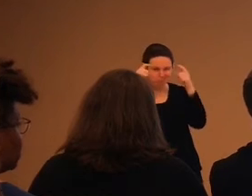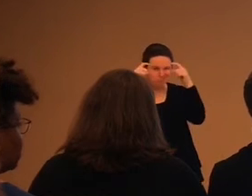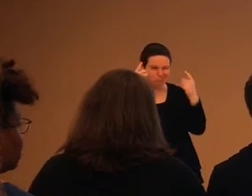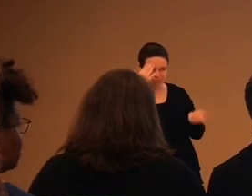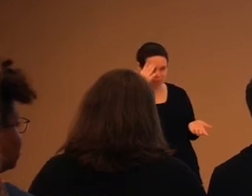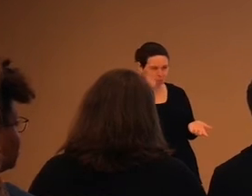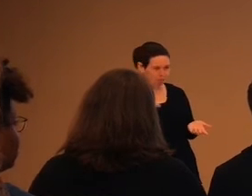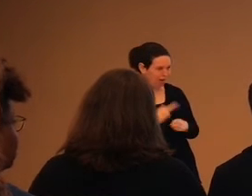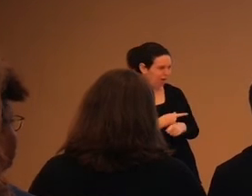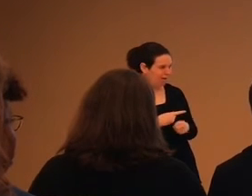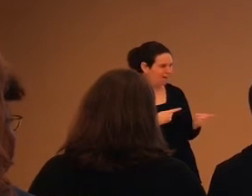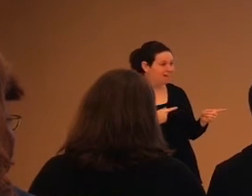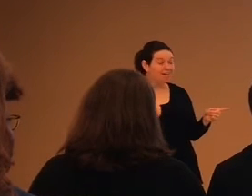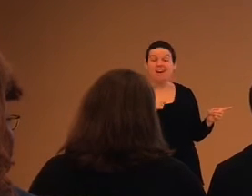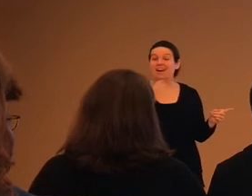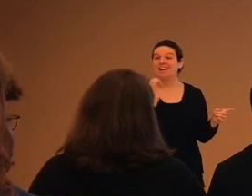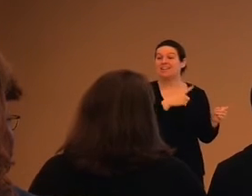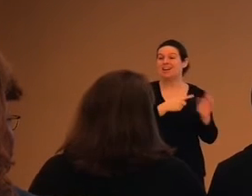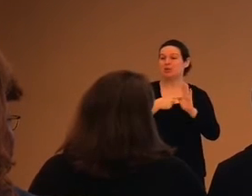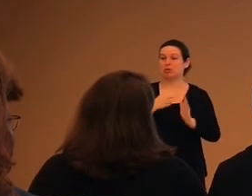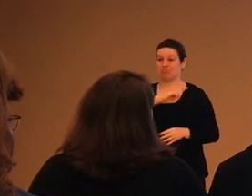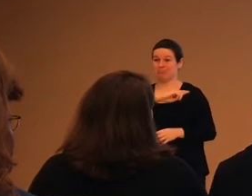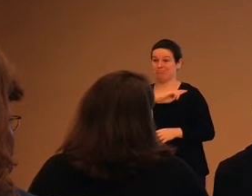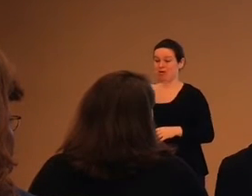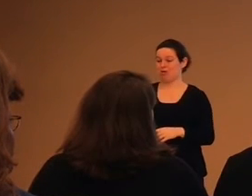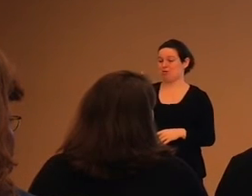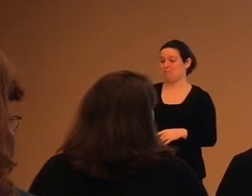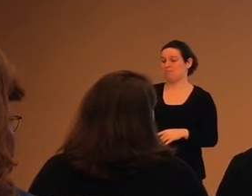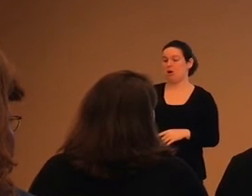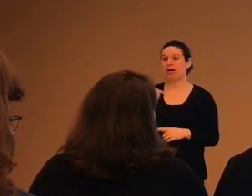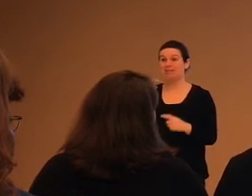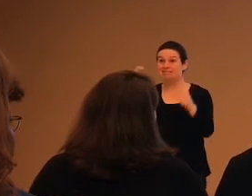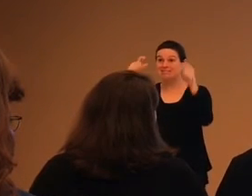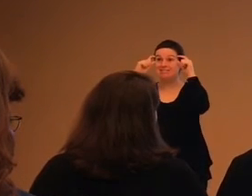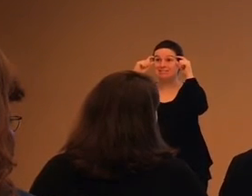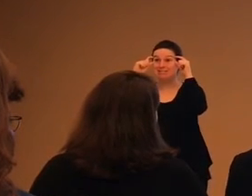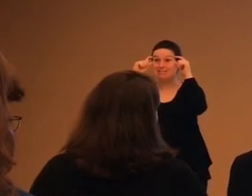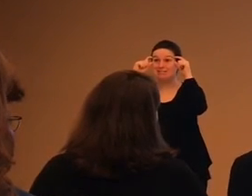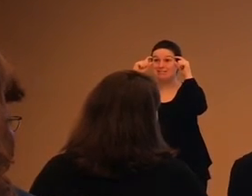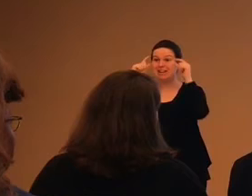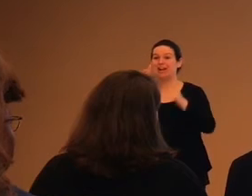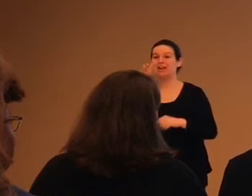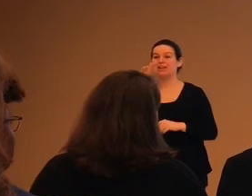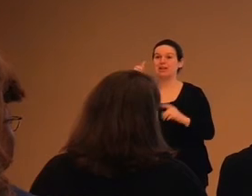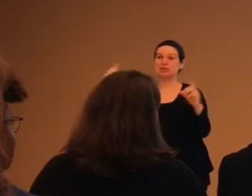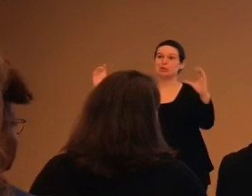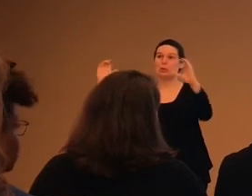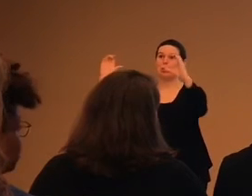This picture illustrates, Rhonda and Paul holding the cardboard solar eclipse glasses